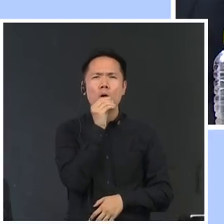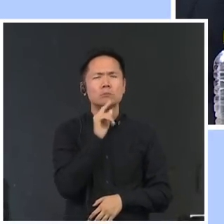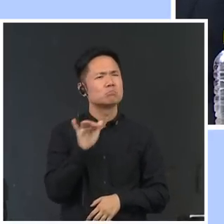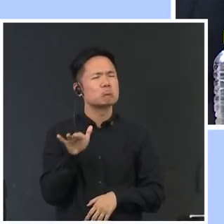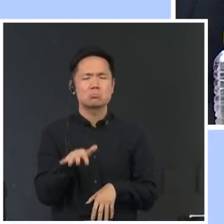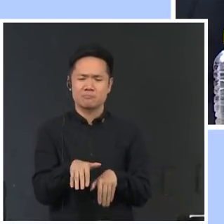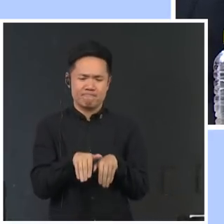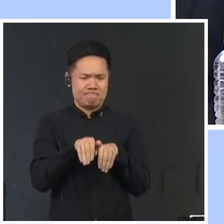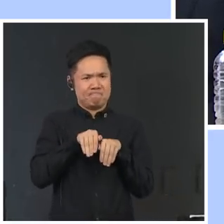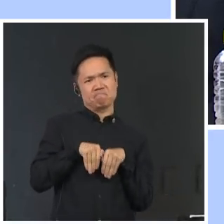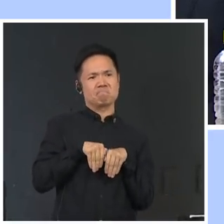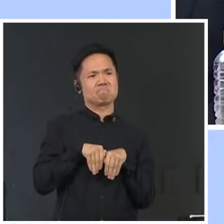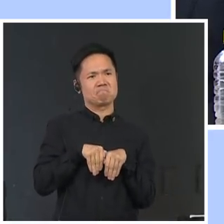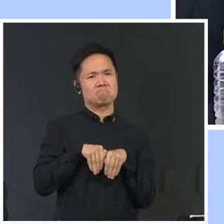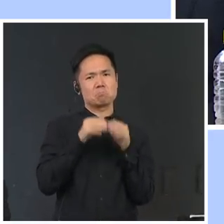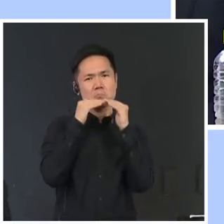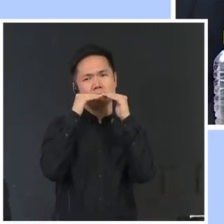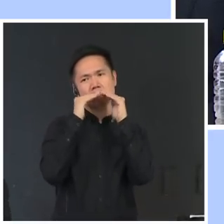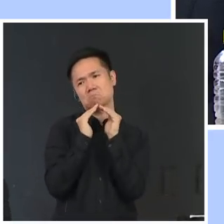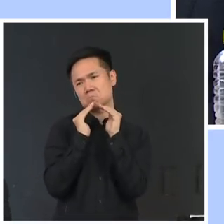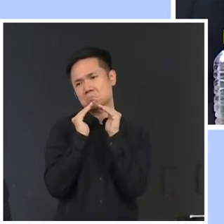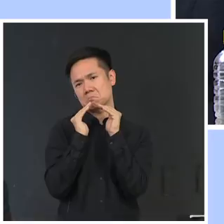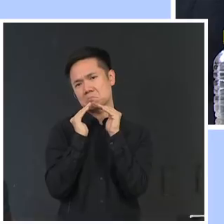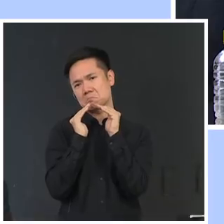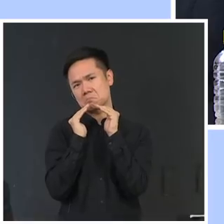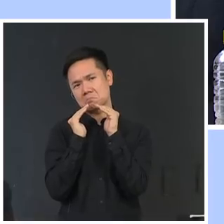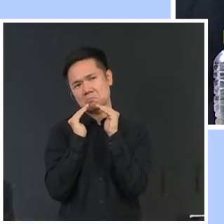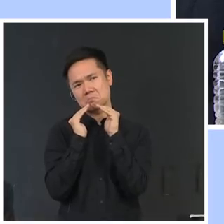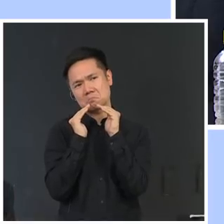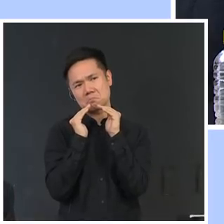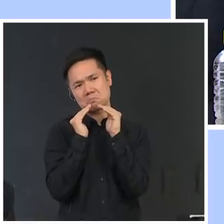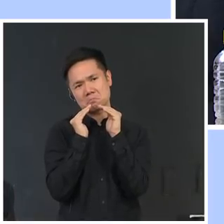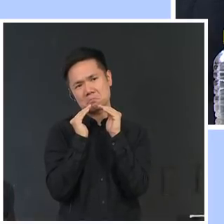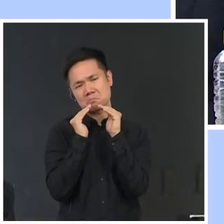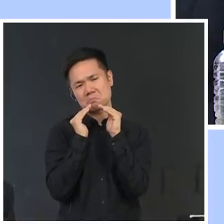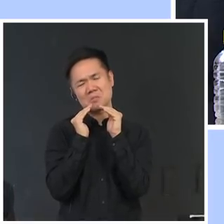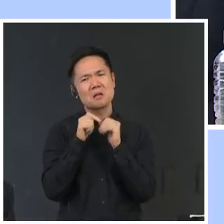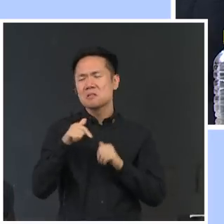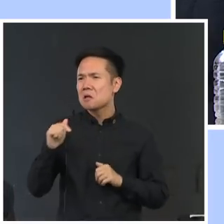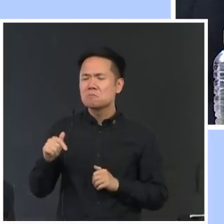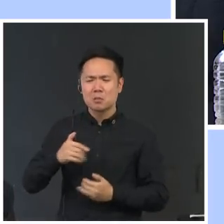sign language to oral language, but a cheerful young girl